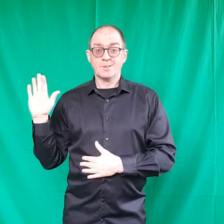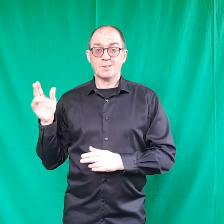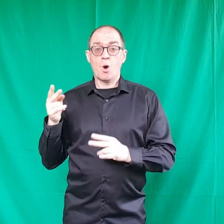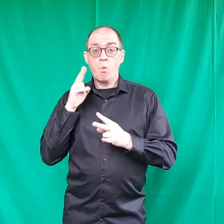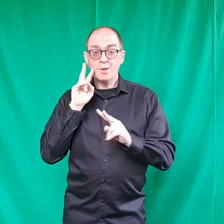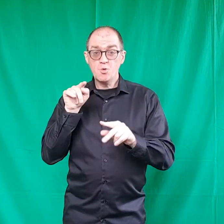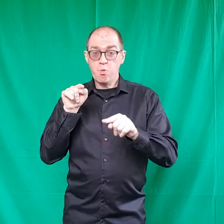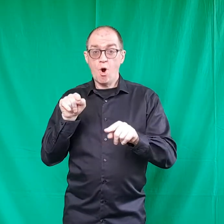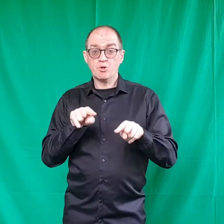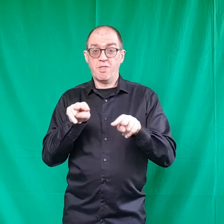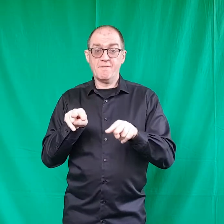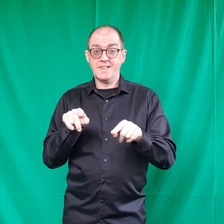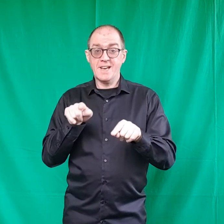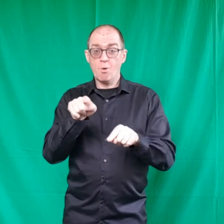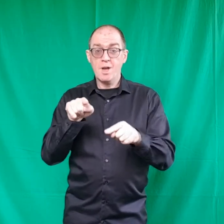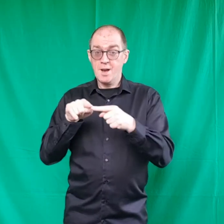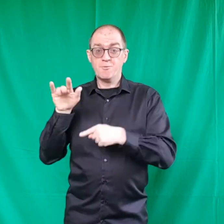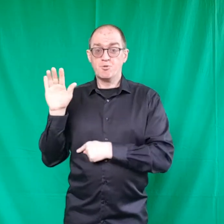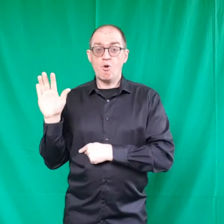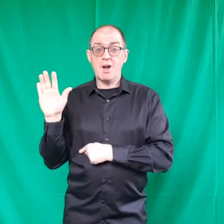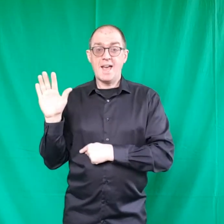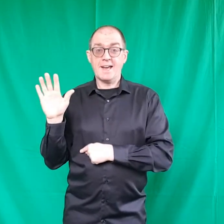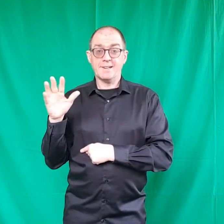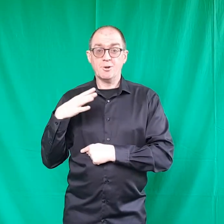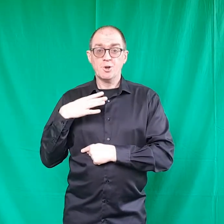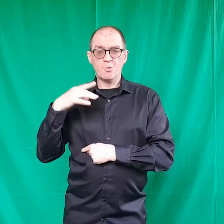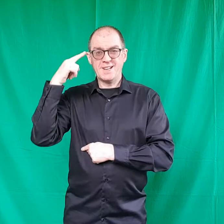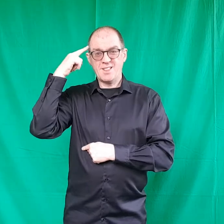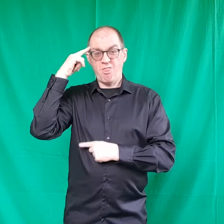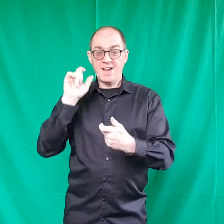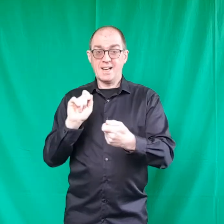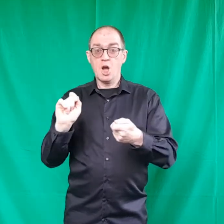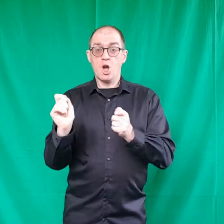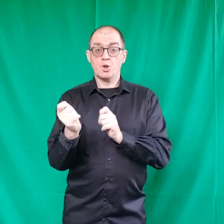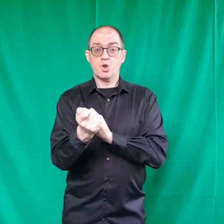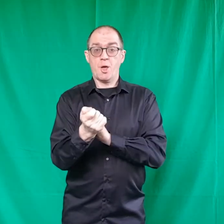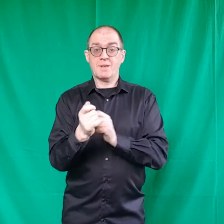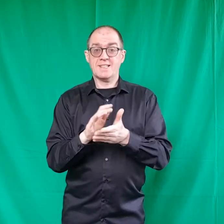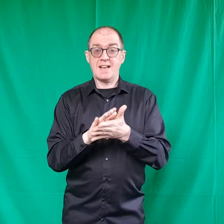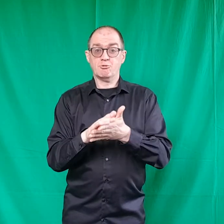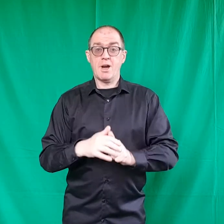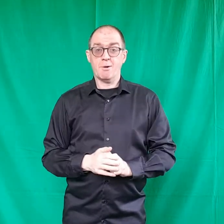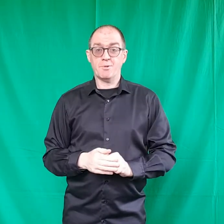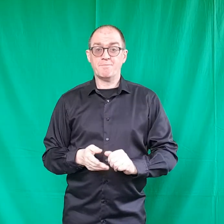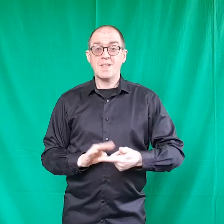So when you watch the video, if you're right-handed, you will need to think and turn the signs round.